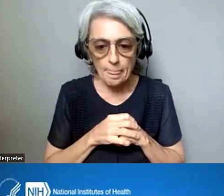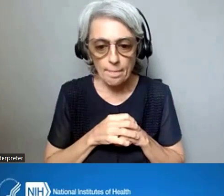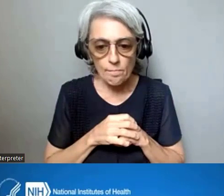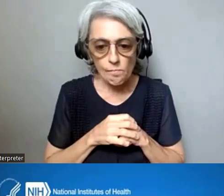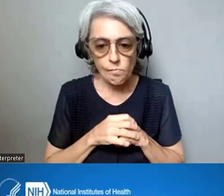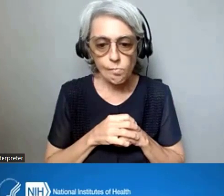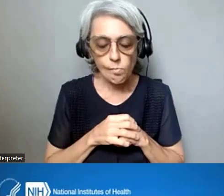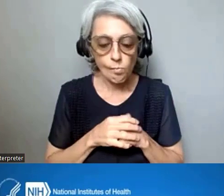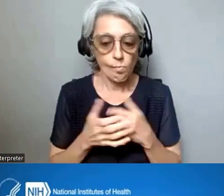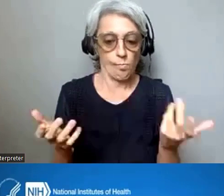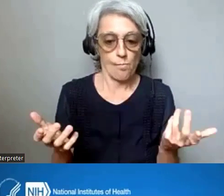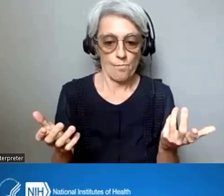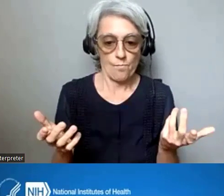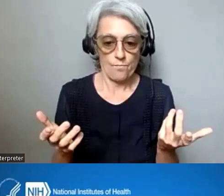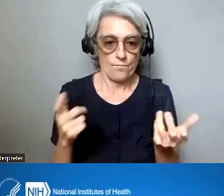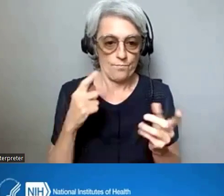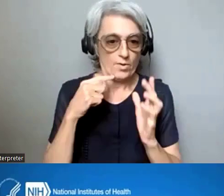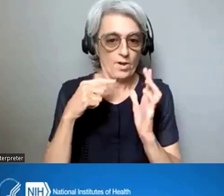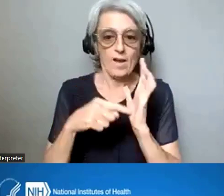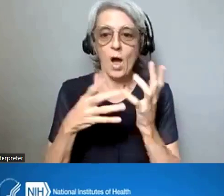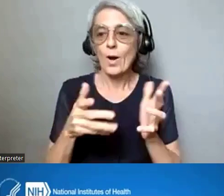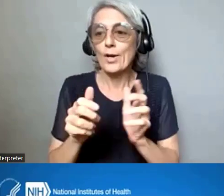at the very least at $16 an hour."